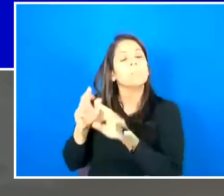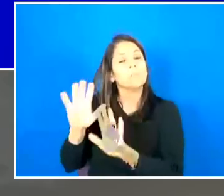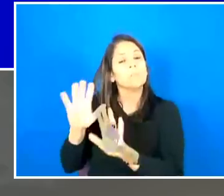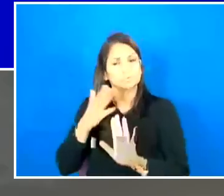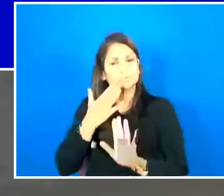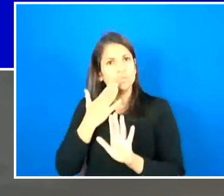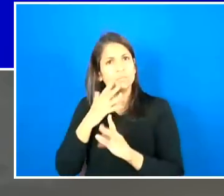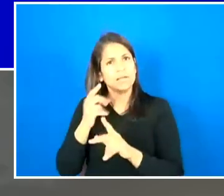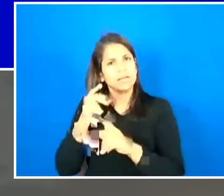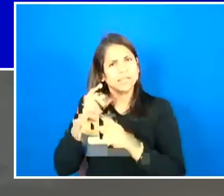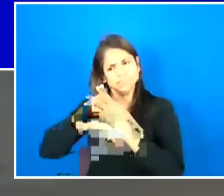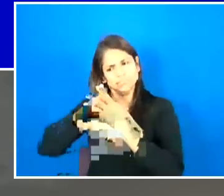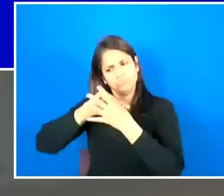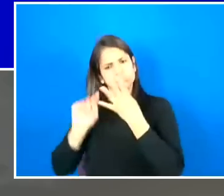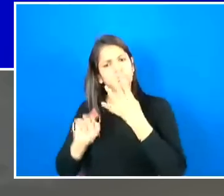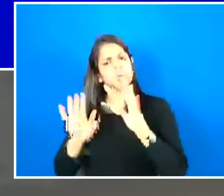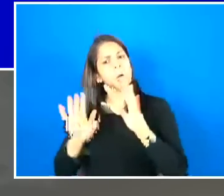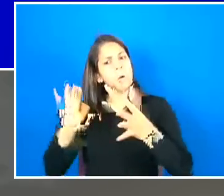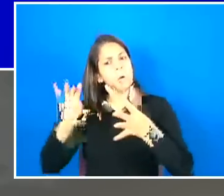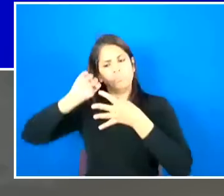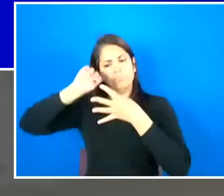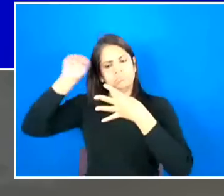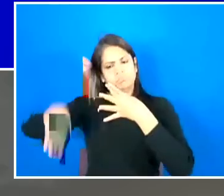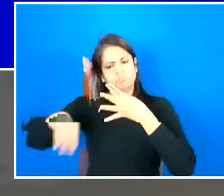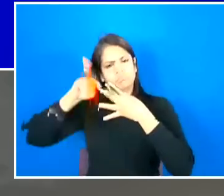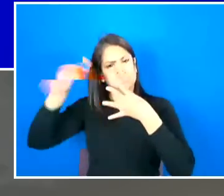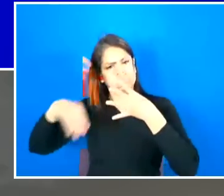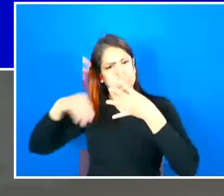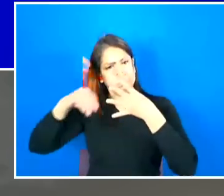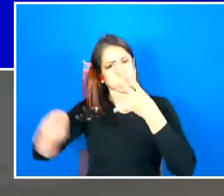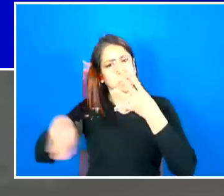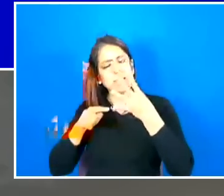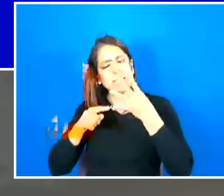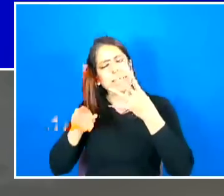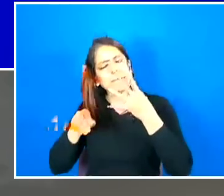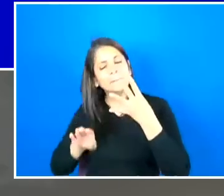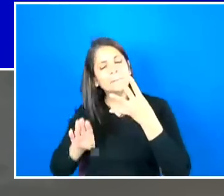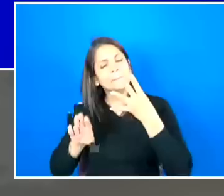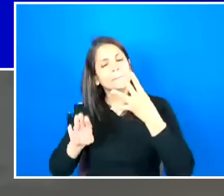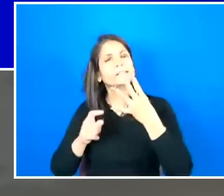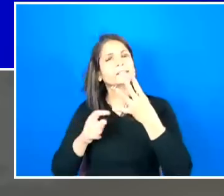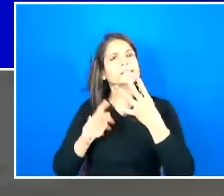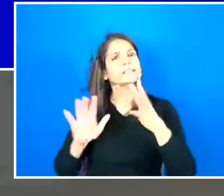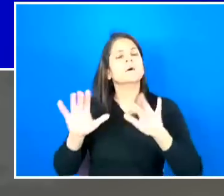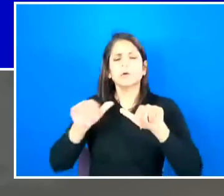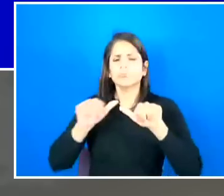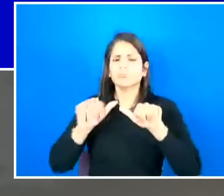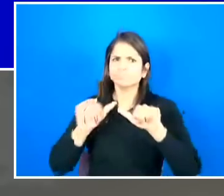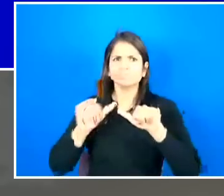THAT'S A GOOD SIGN FROM 55% TO SO A VERY STRONG DAY, FURTHER EVIDENCE THAT